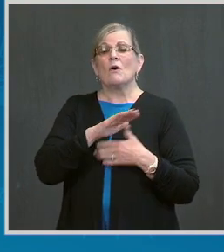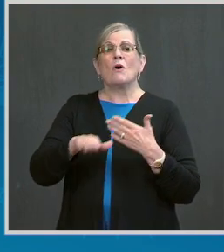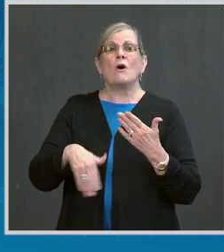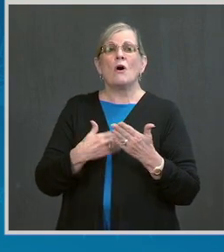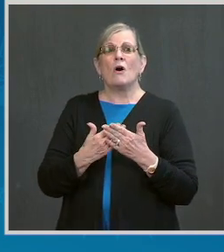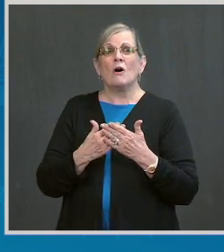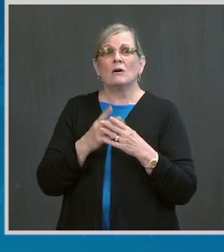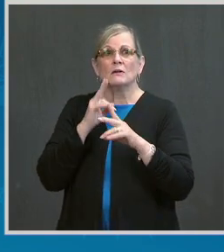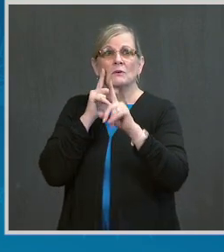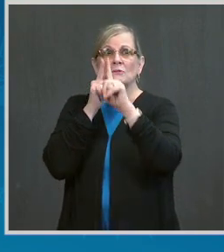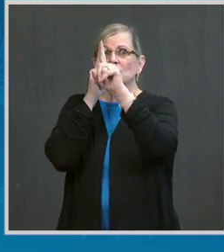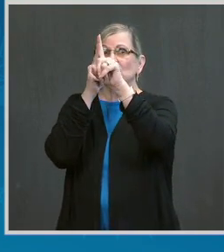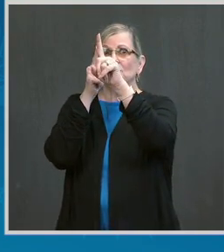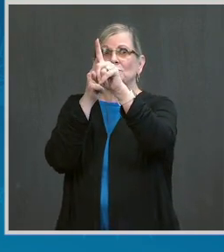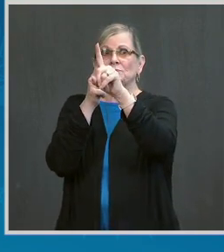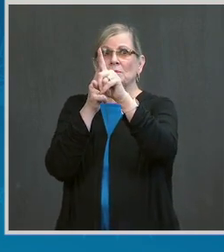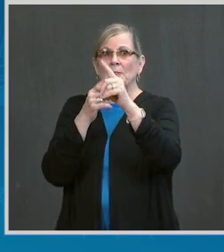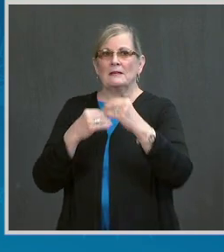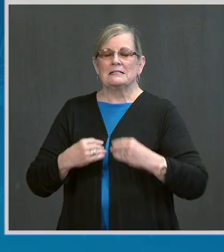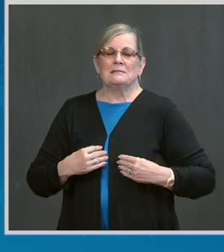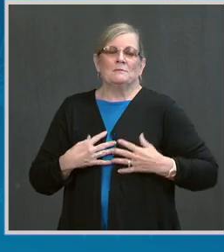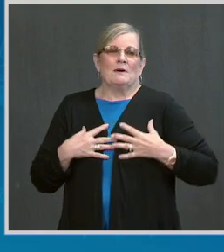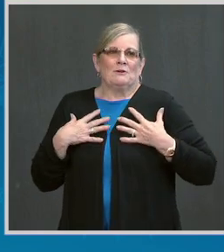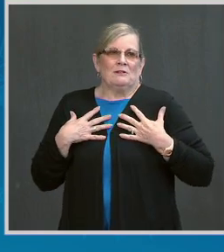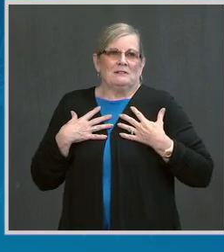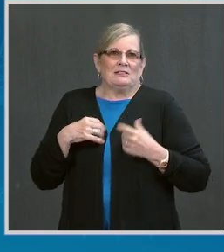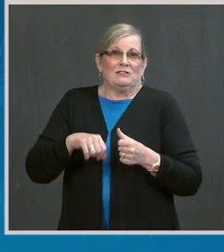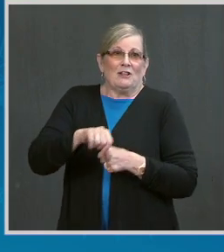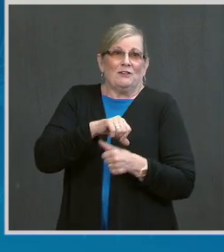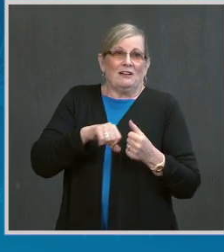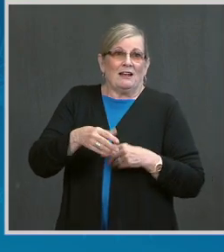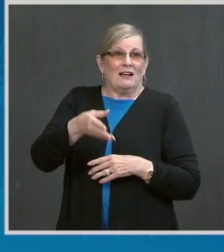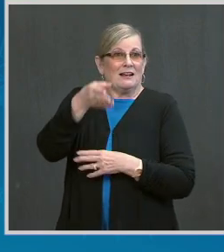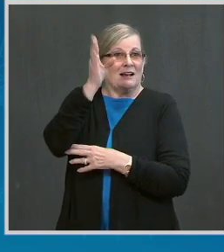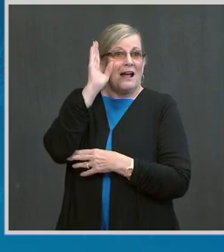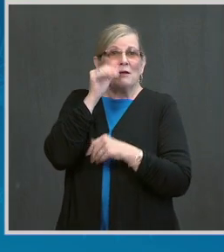My God bless you and may God bless America. Thank you.